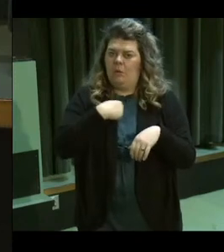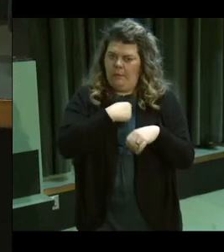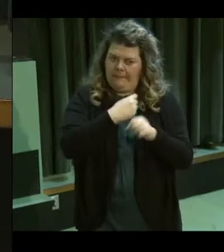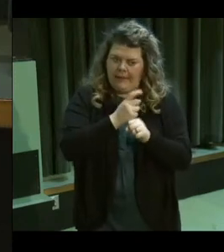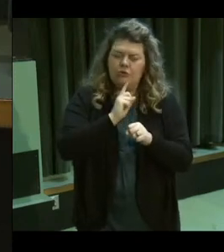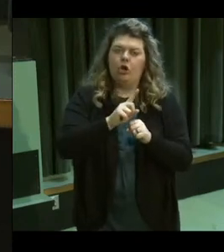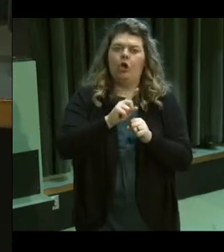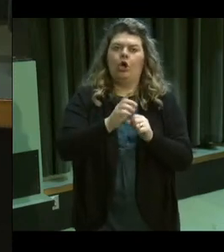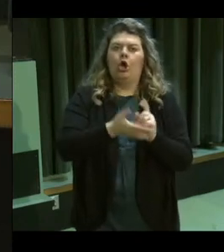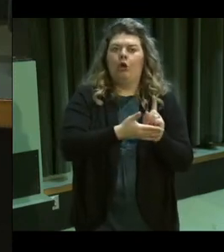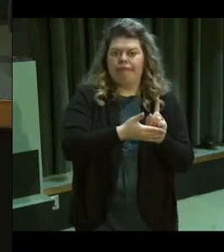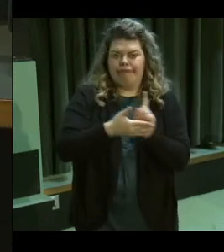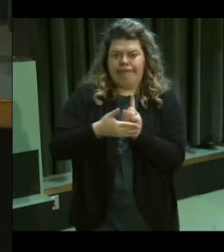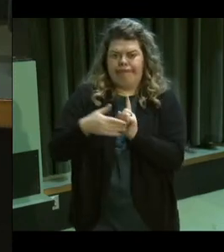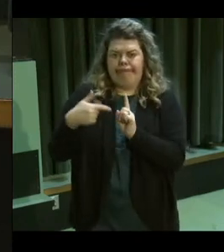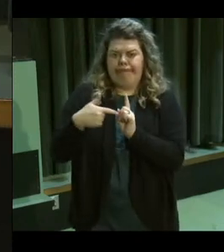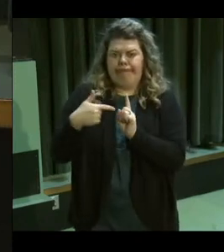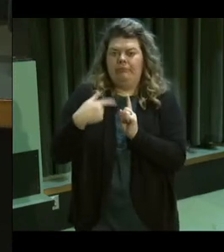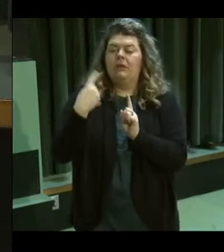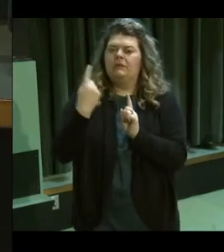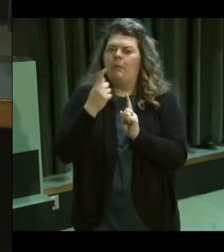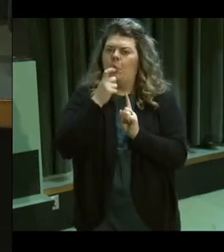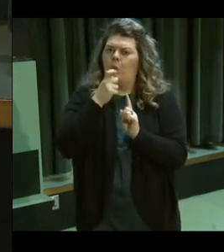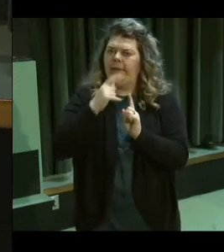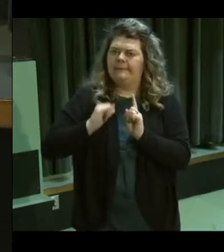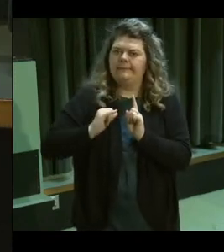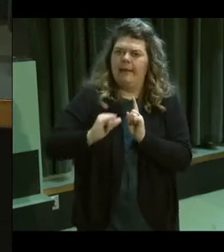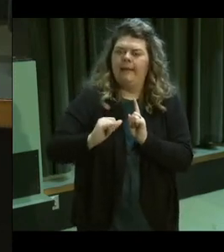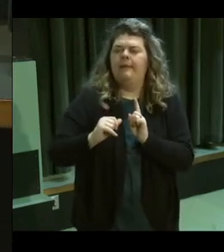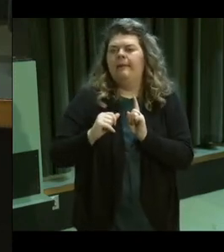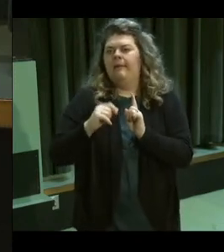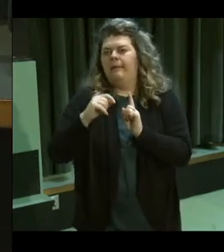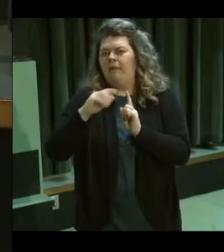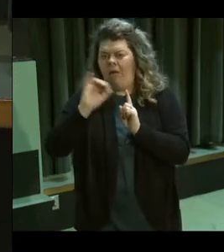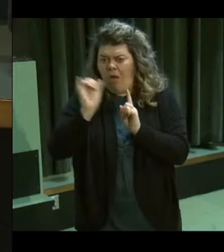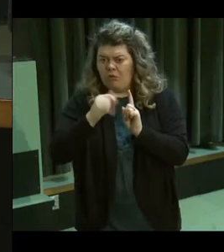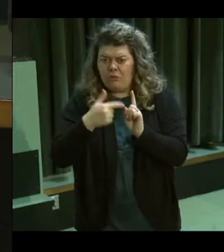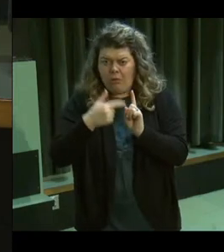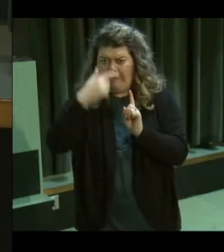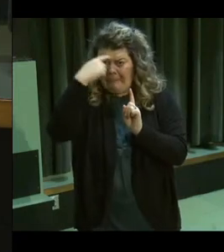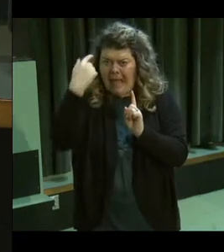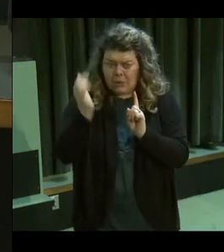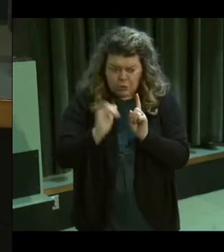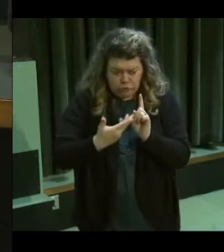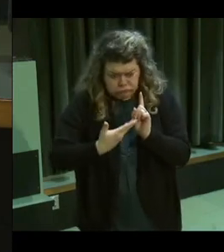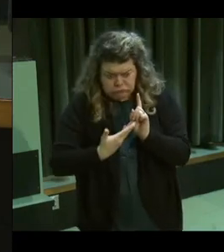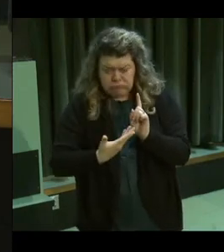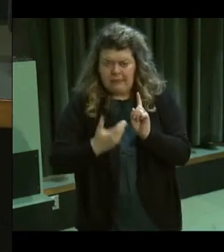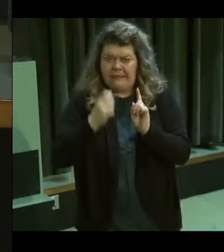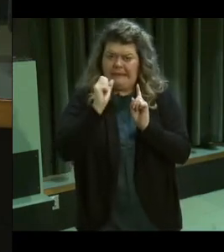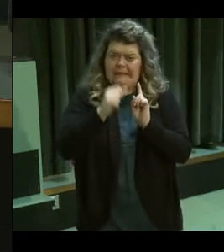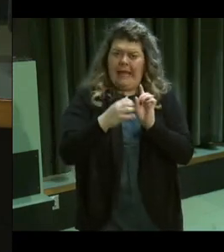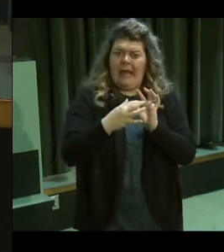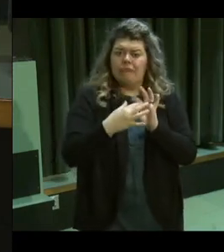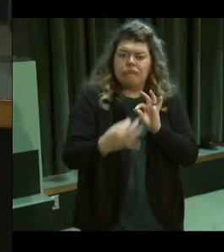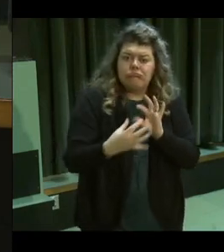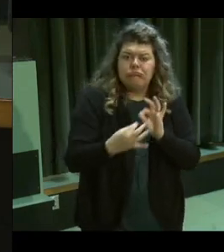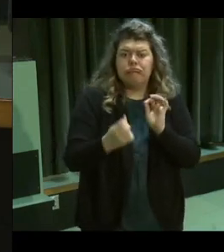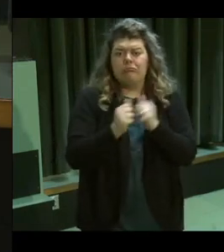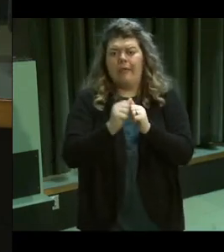bring in folks that are, you